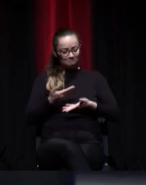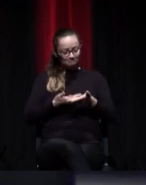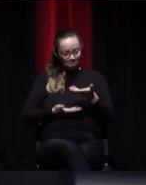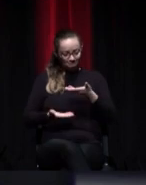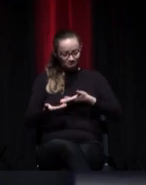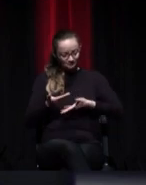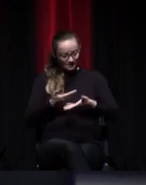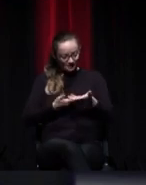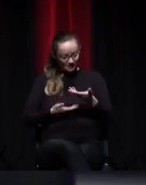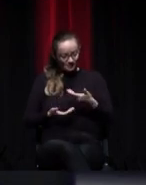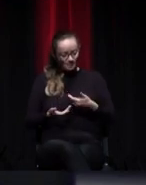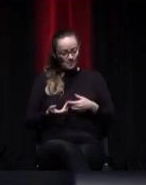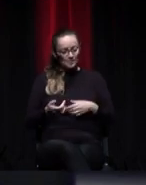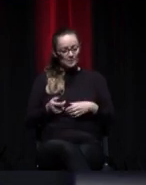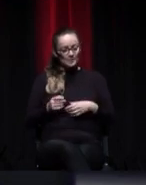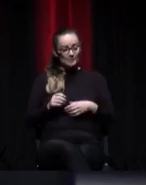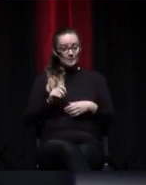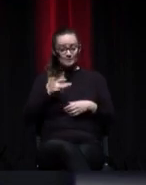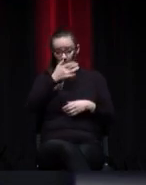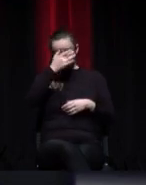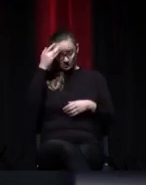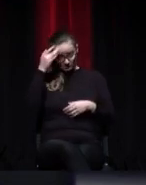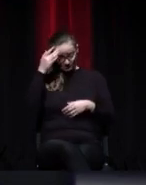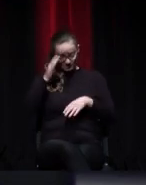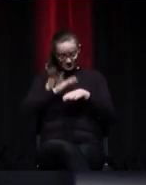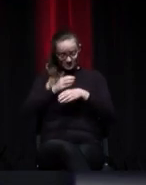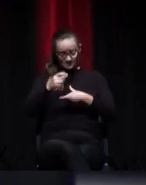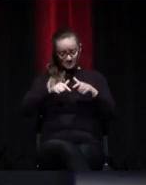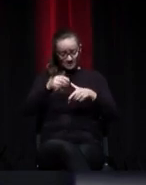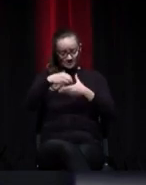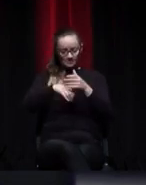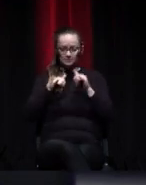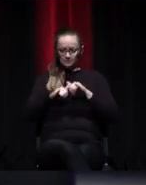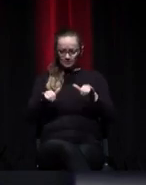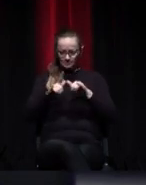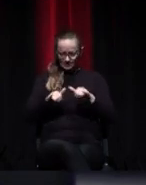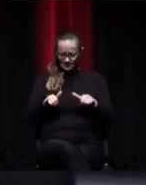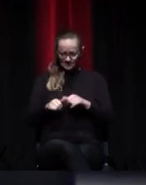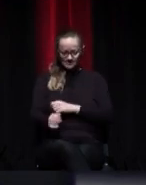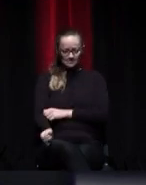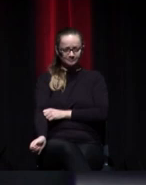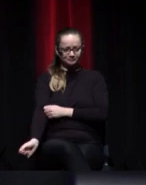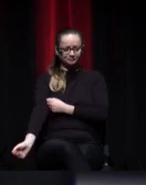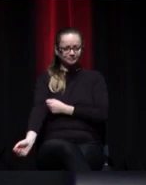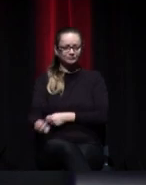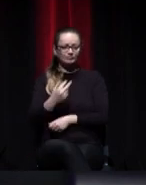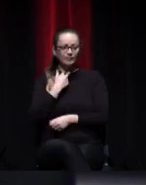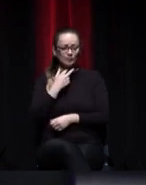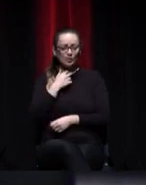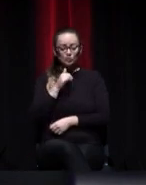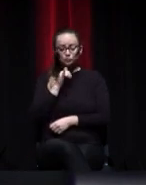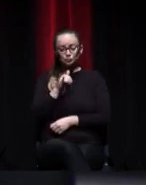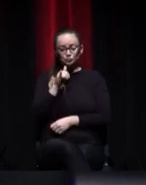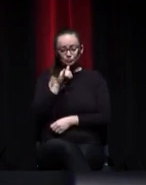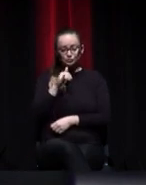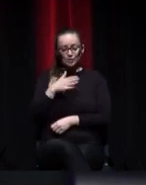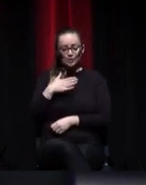for those dealing with the press. Not allowing your discourse to become instrumentalized